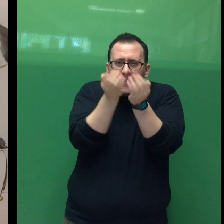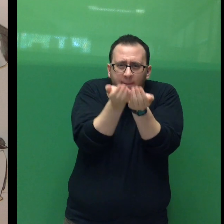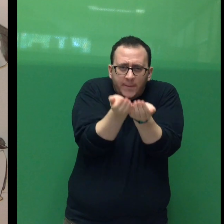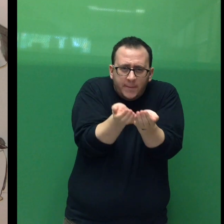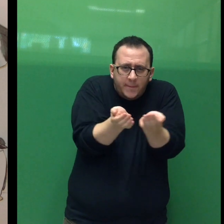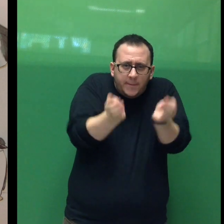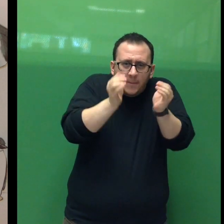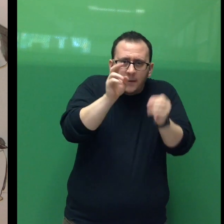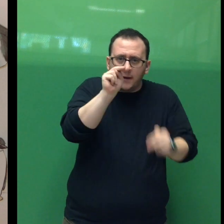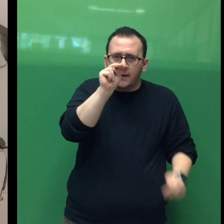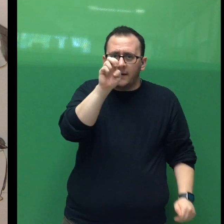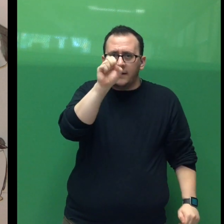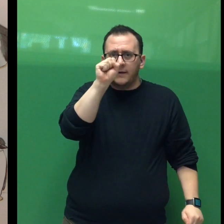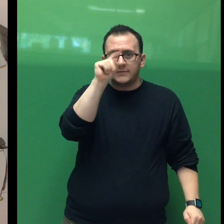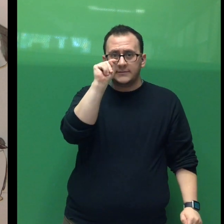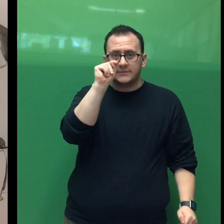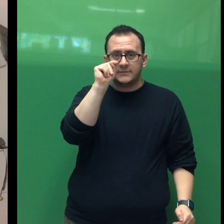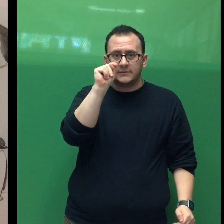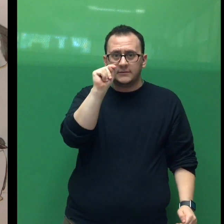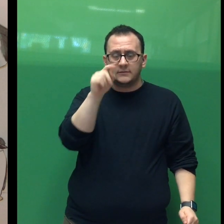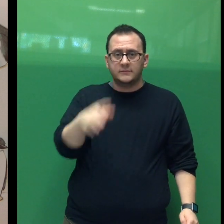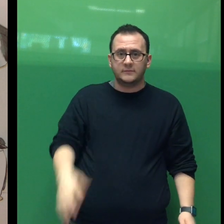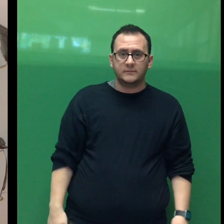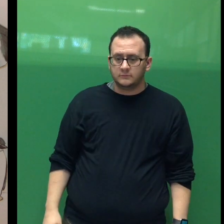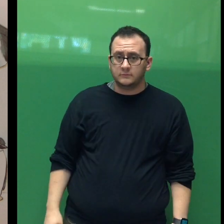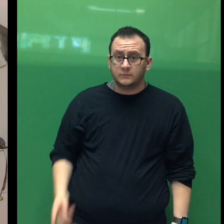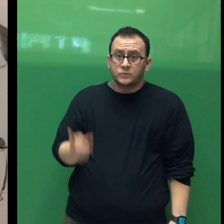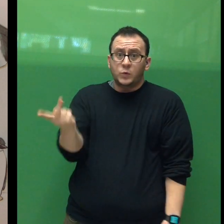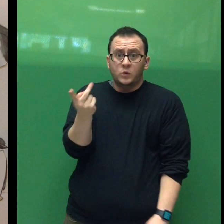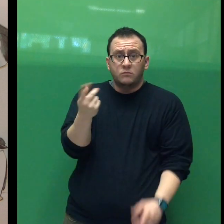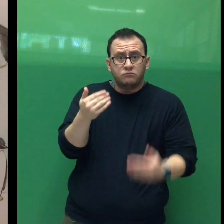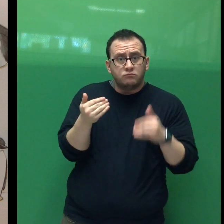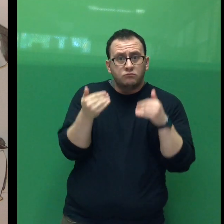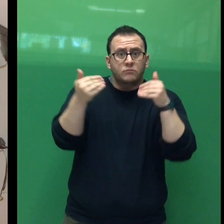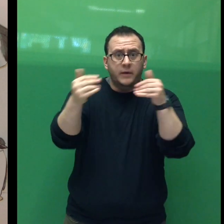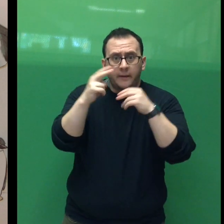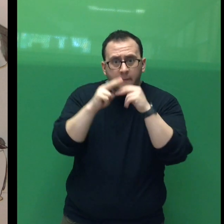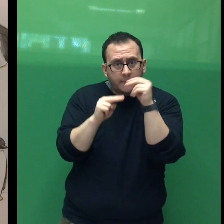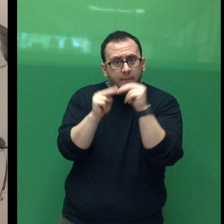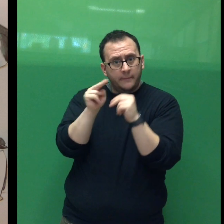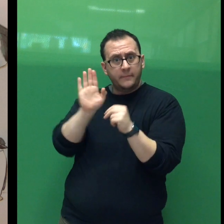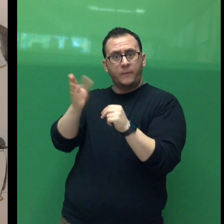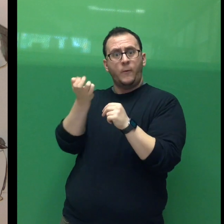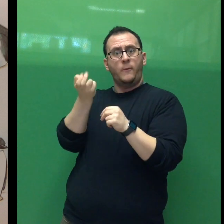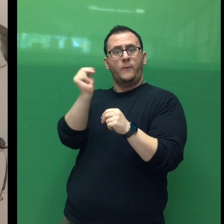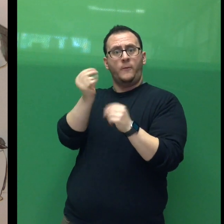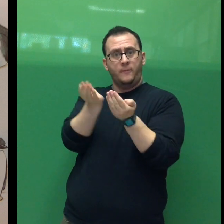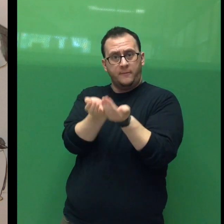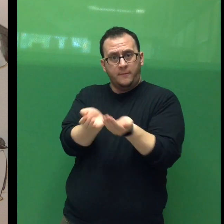Roy and Silo watched how the other penguins made a home. So they built a nest of stones for themselves.